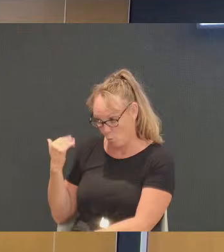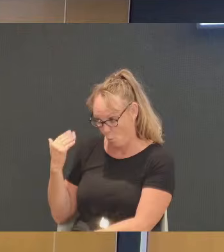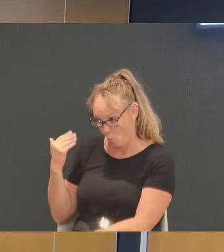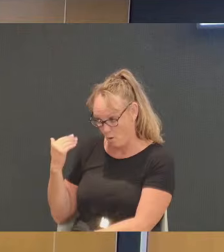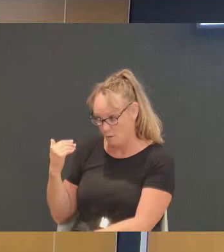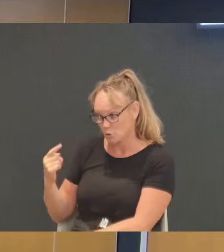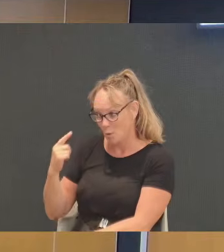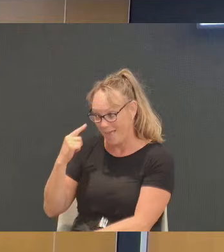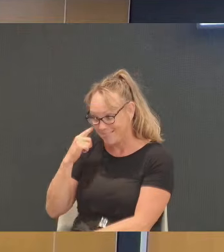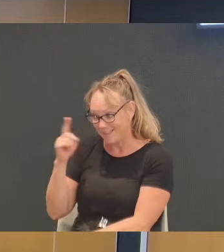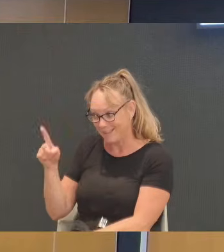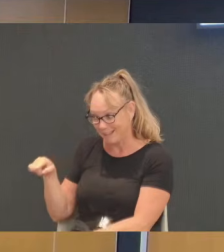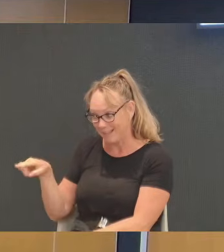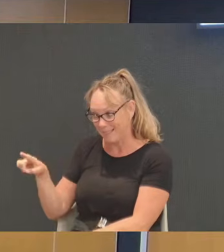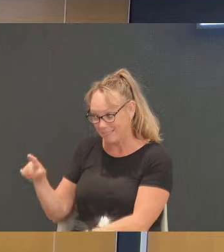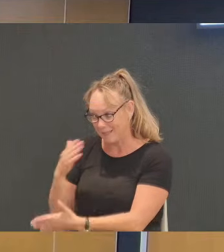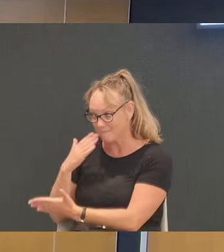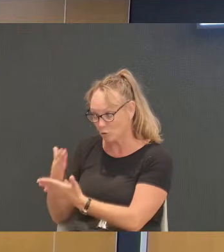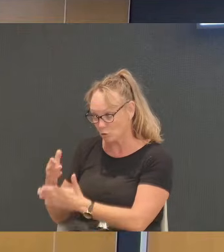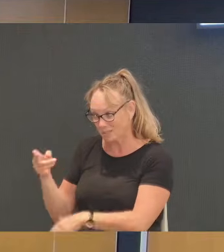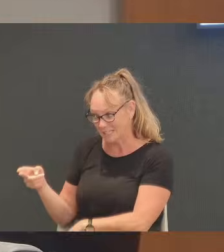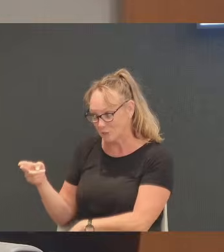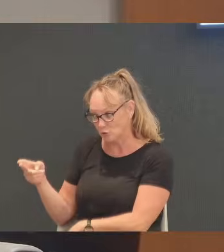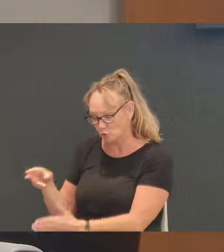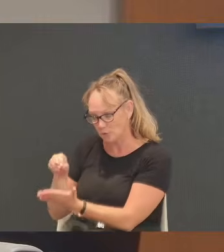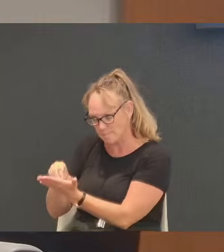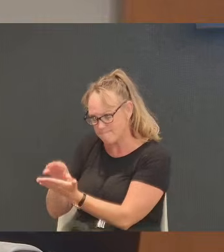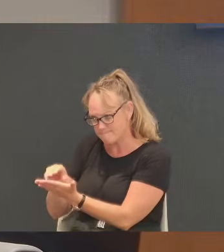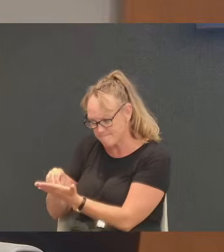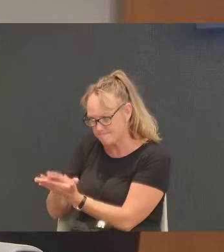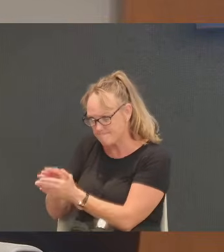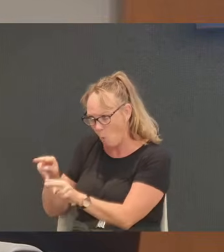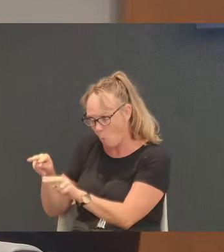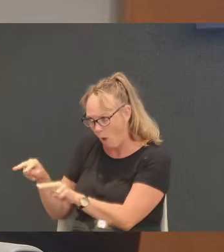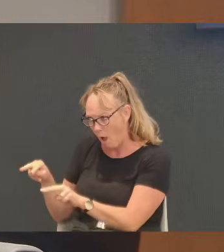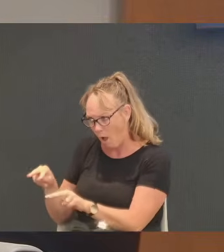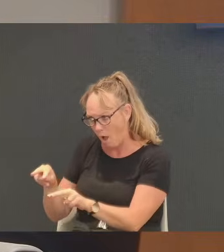a pretty good track record of of monitoring these things and making sure that they do competitive